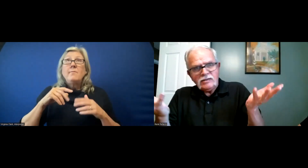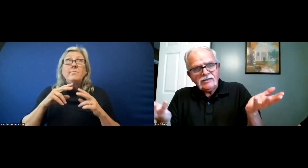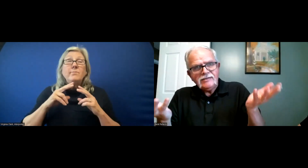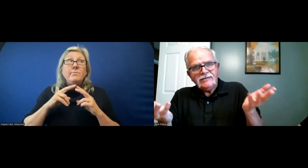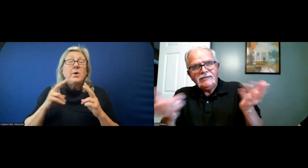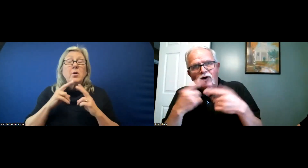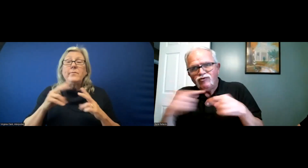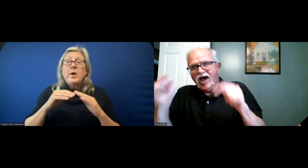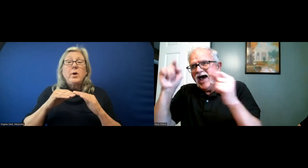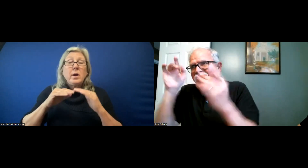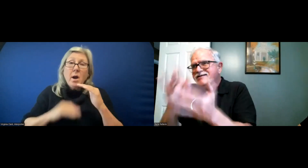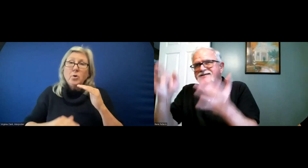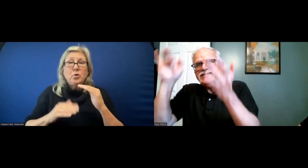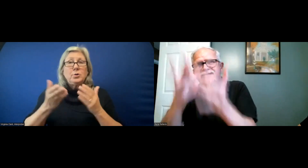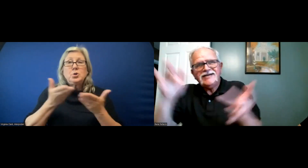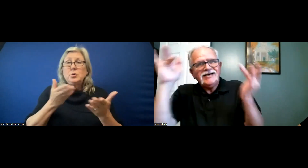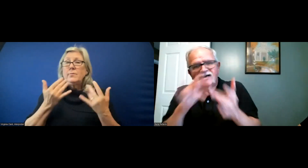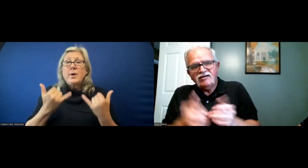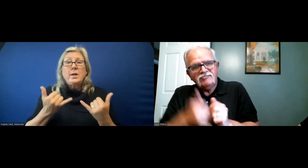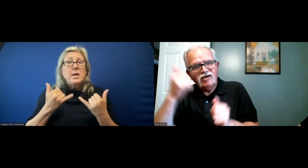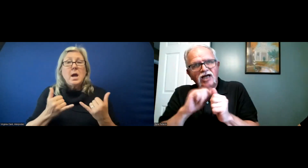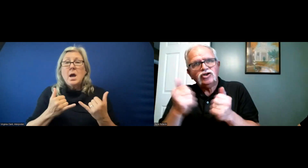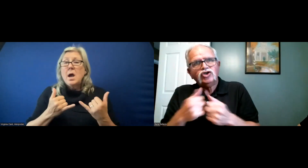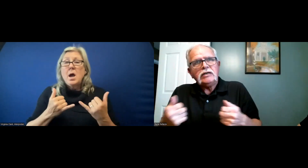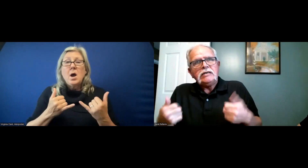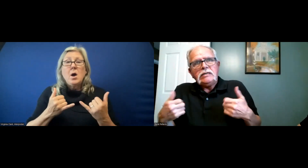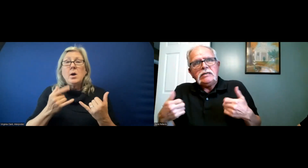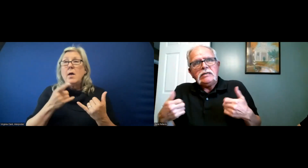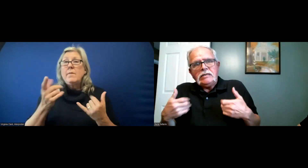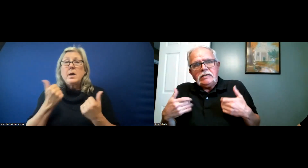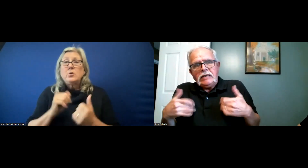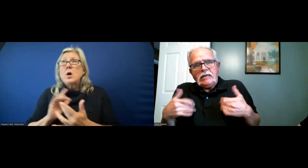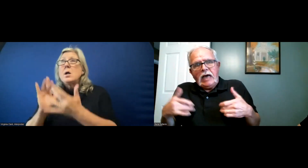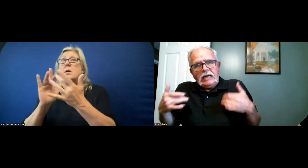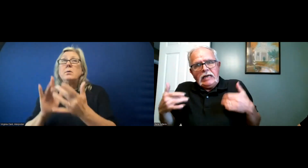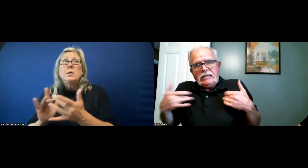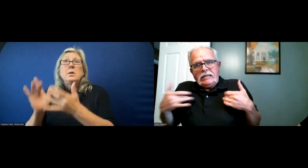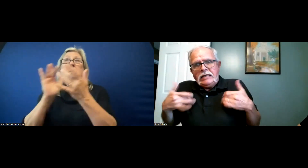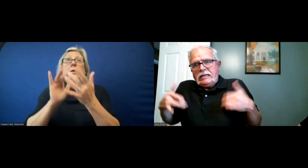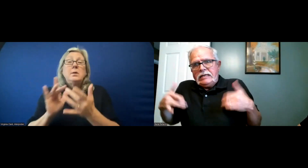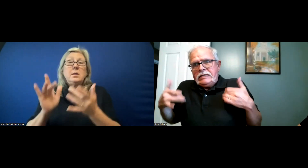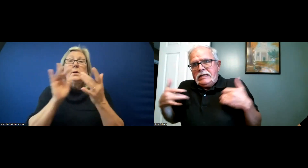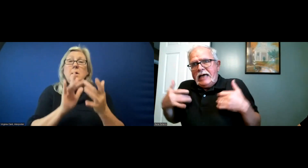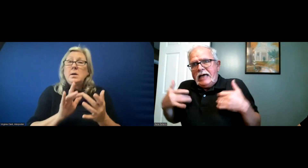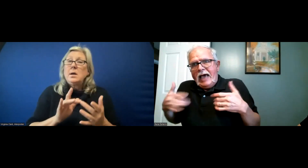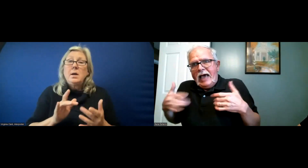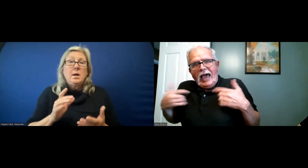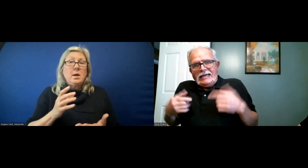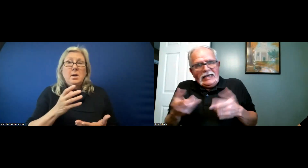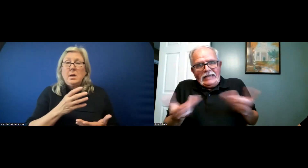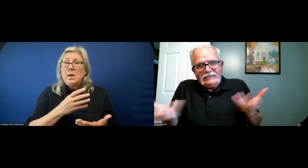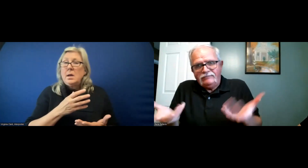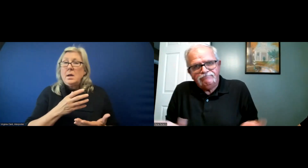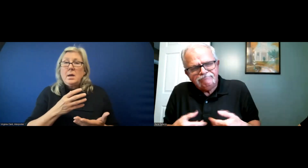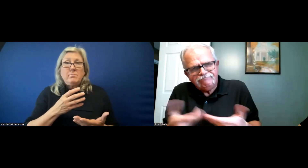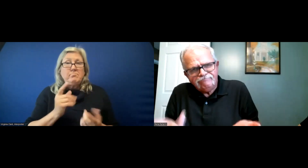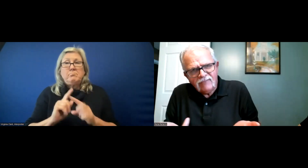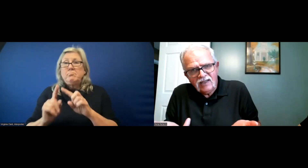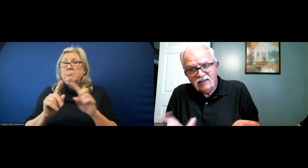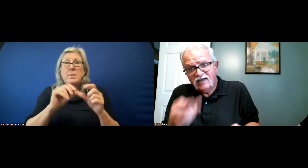underserved right now. And they have tried reaching out and most agencies have no idea